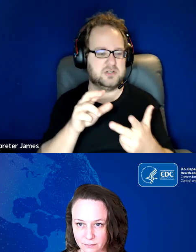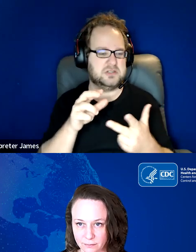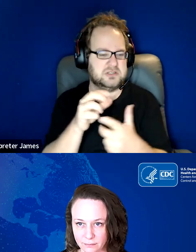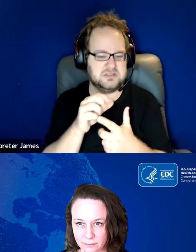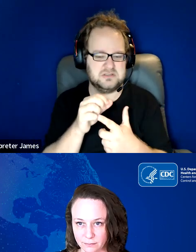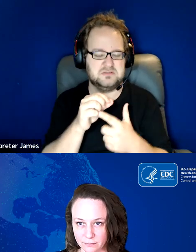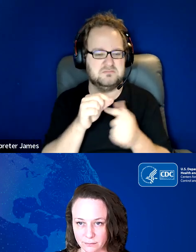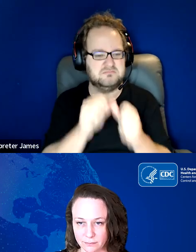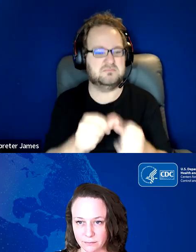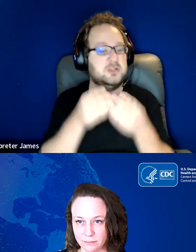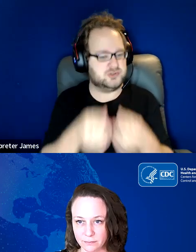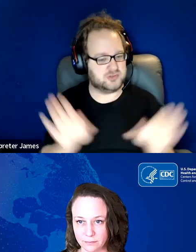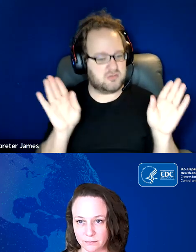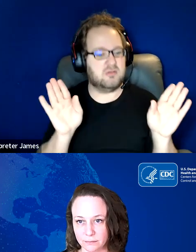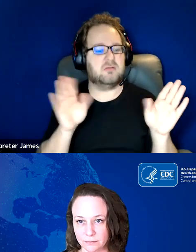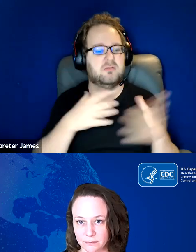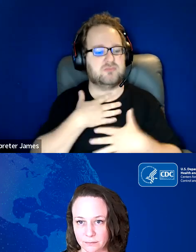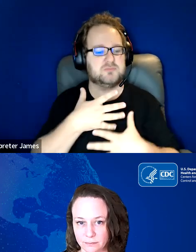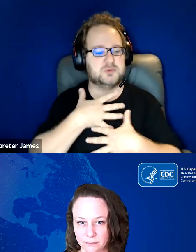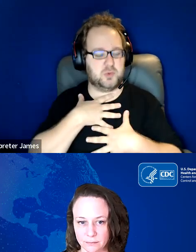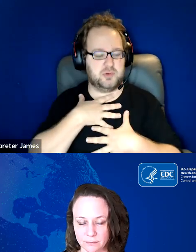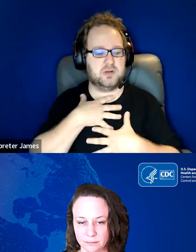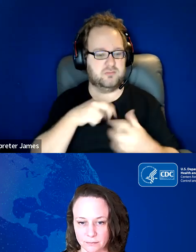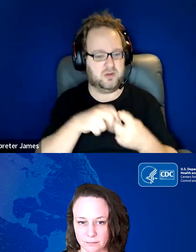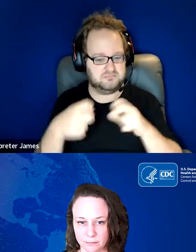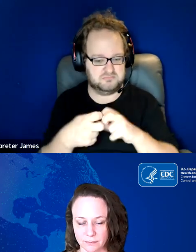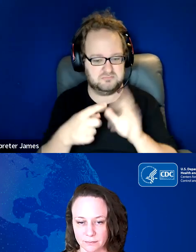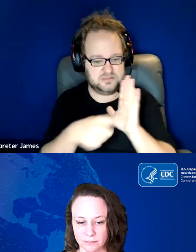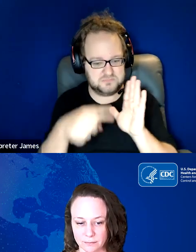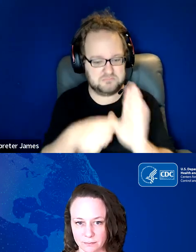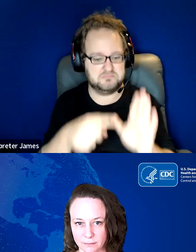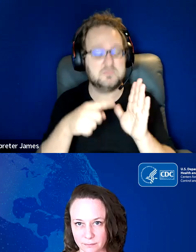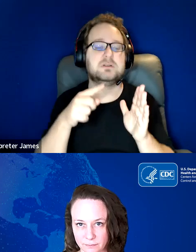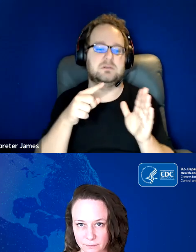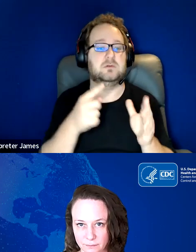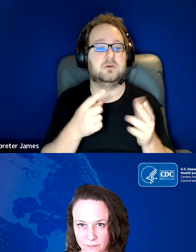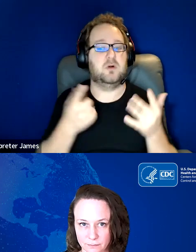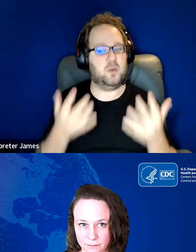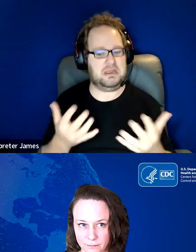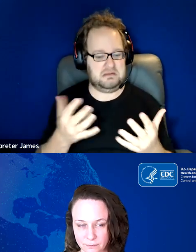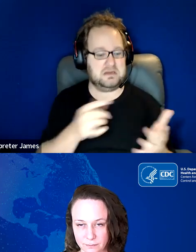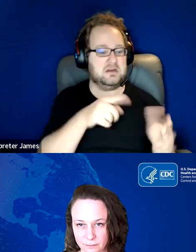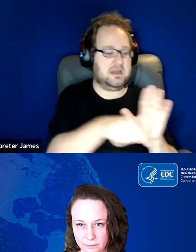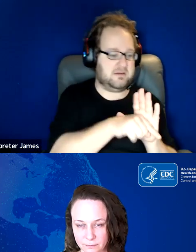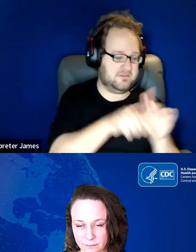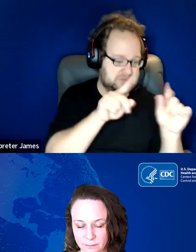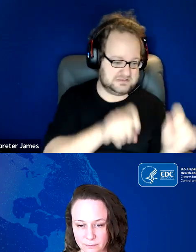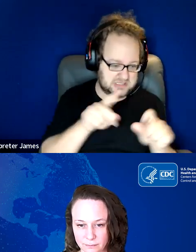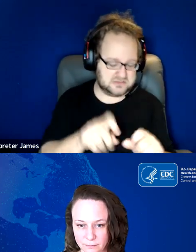general respiratory symptoms, you should test again in 48 hours. Especially if you continue to have symptoms.